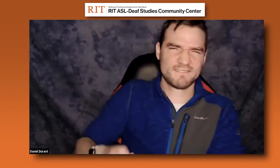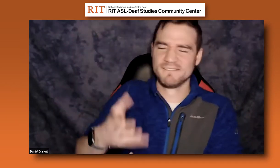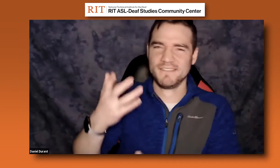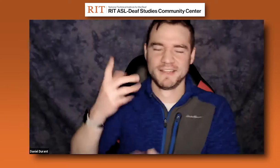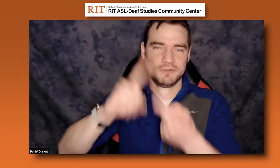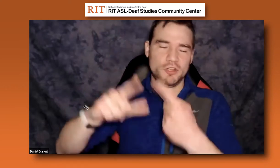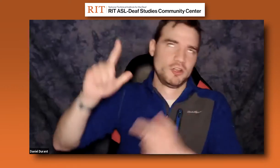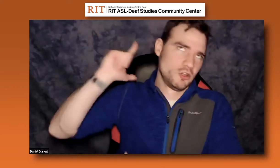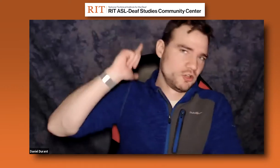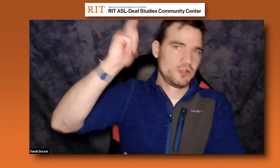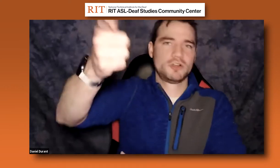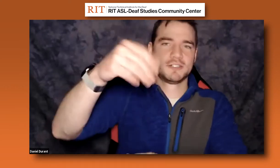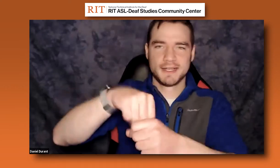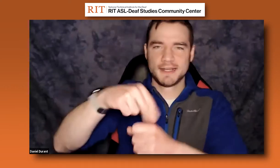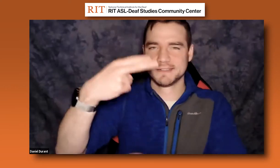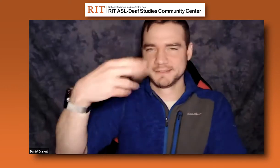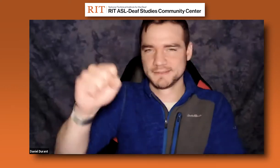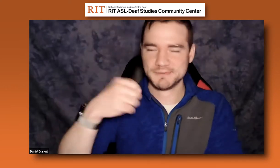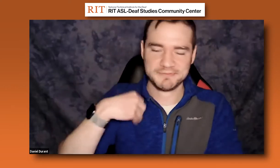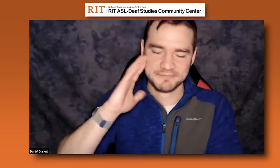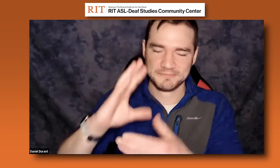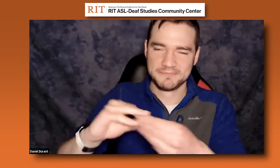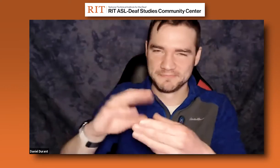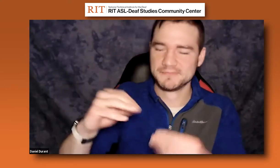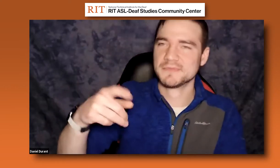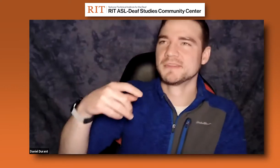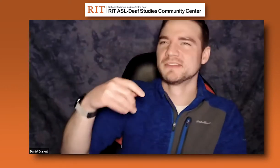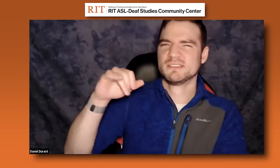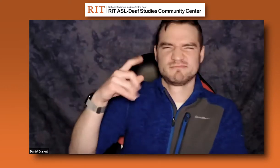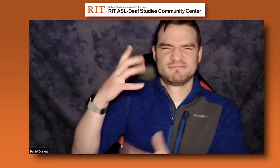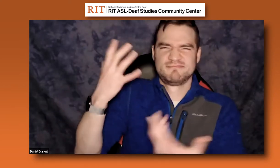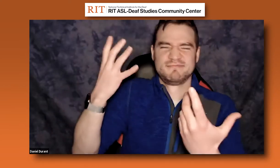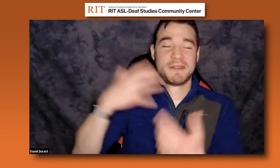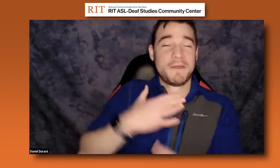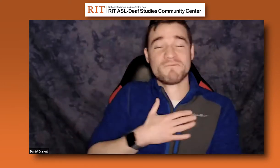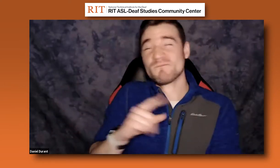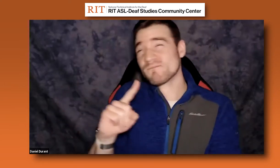It was never a dream of mine until much later in high school.